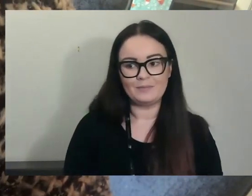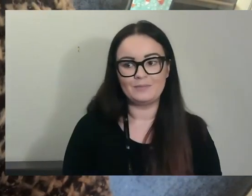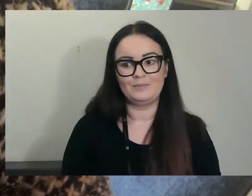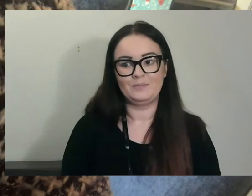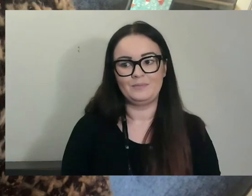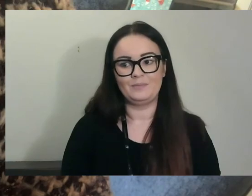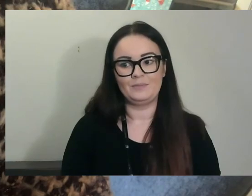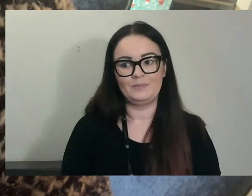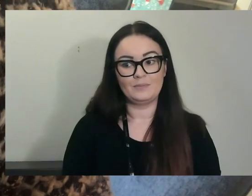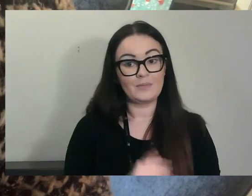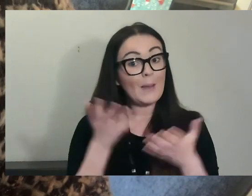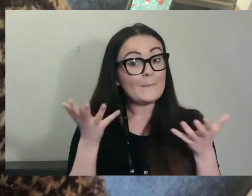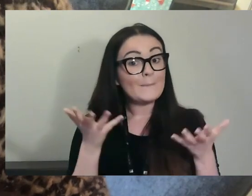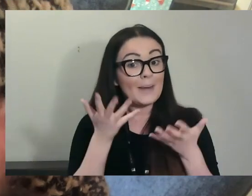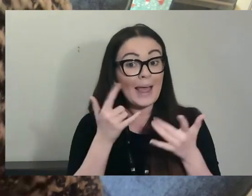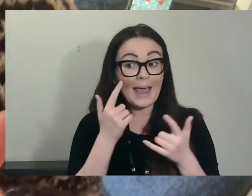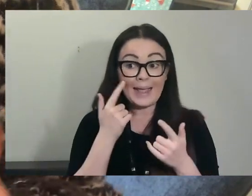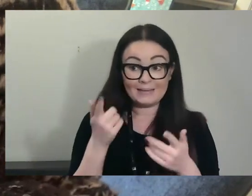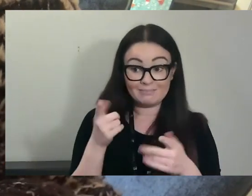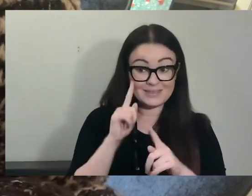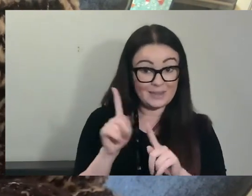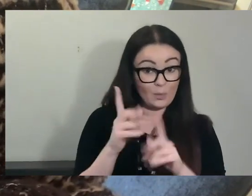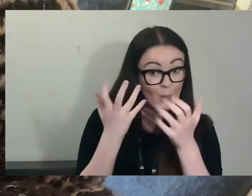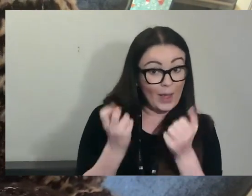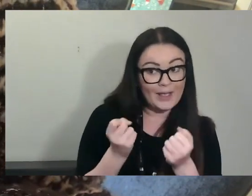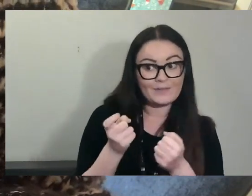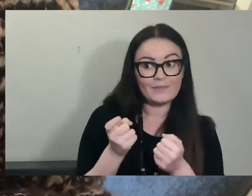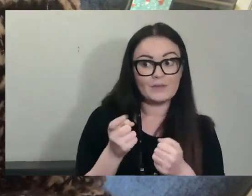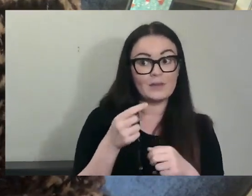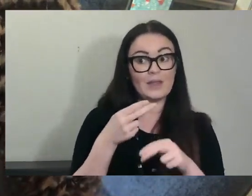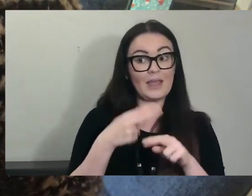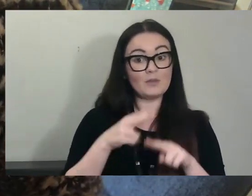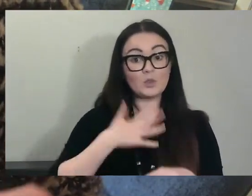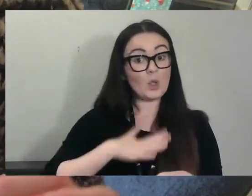to use that's fantastic just have a play, have an experiment. If you don't want